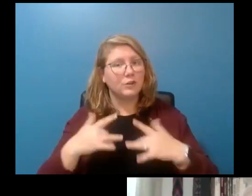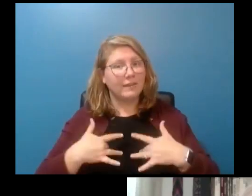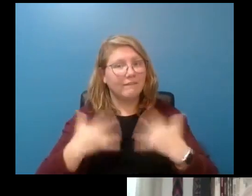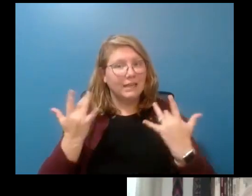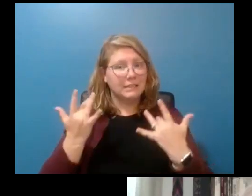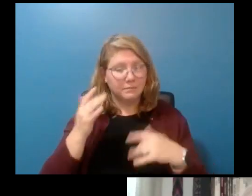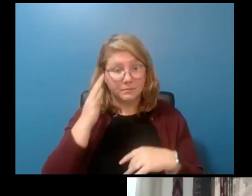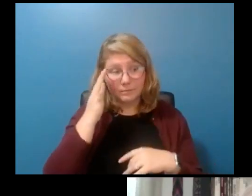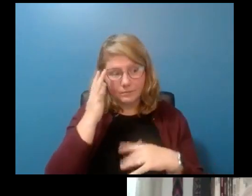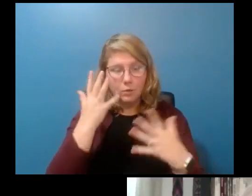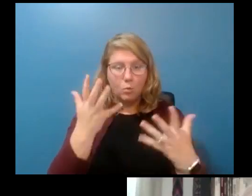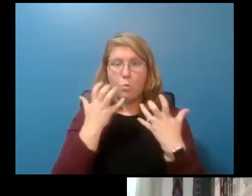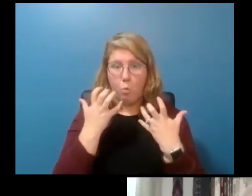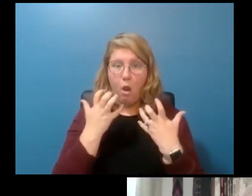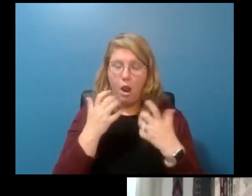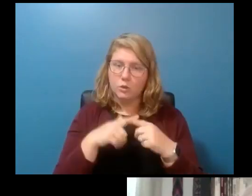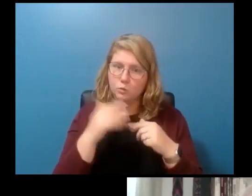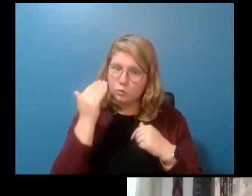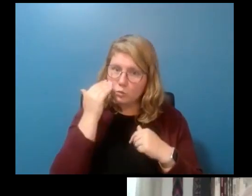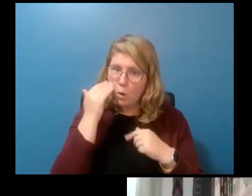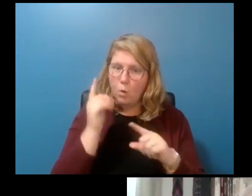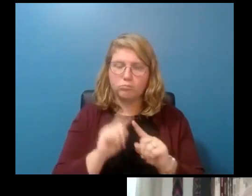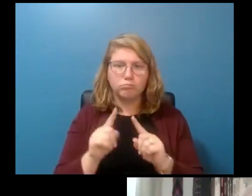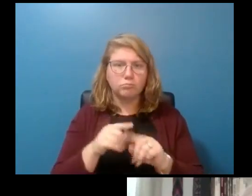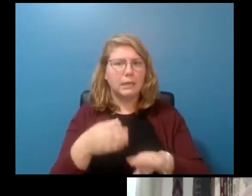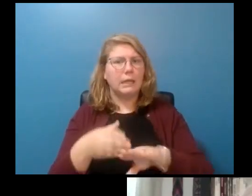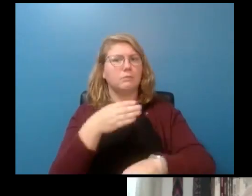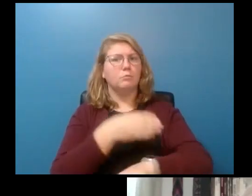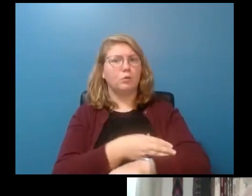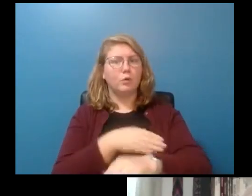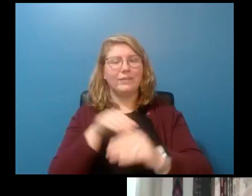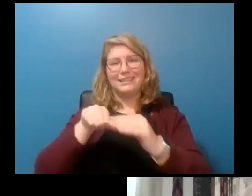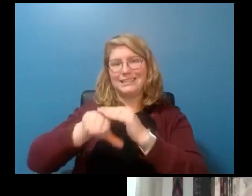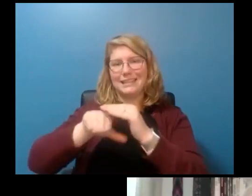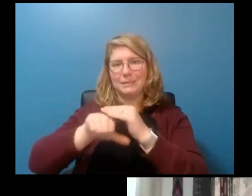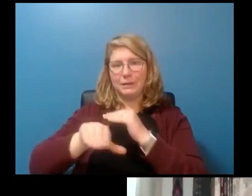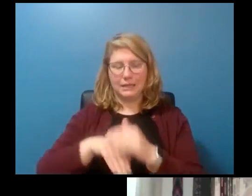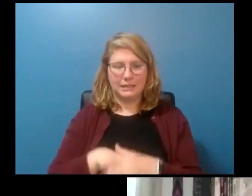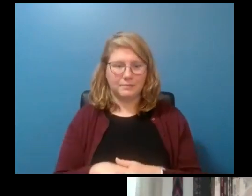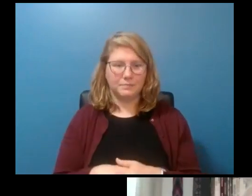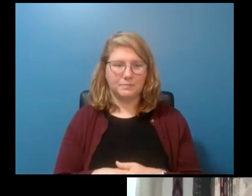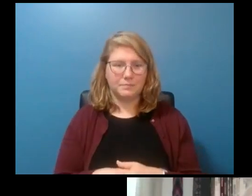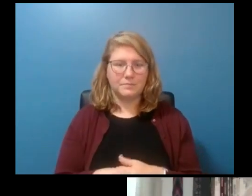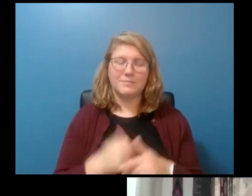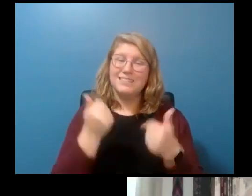the criminal justice system. When sometimes Sheriffs will ask me why are all of these people